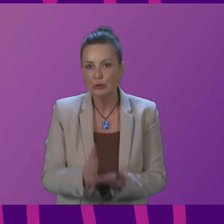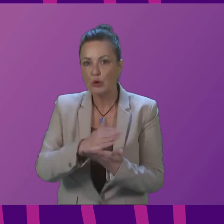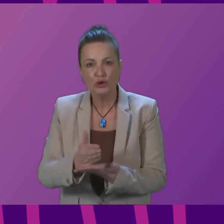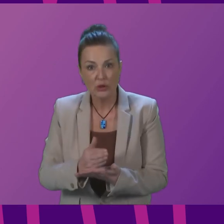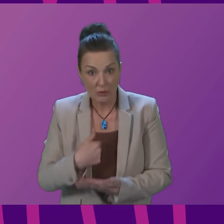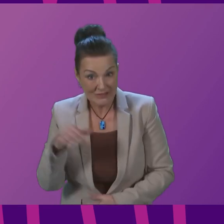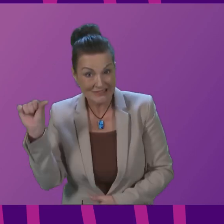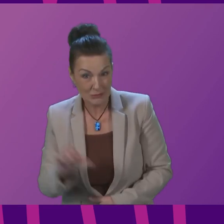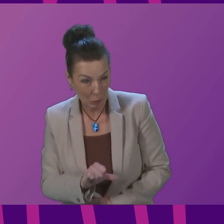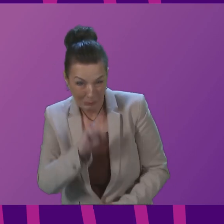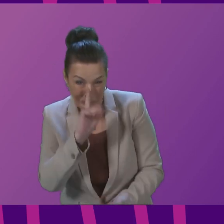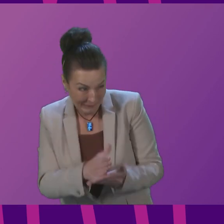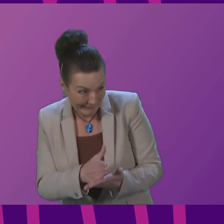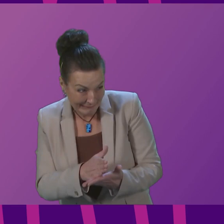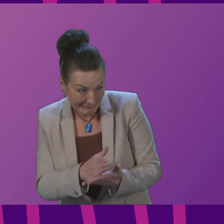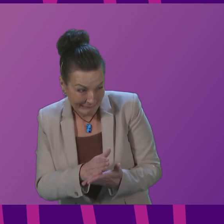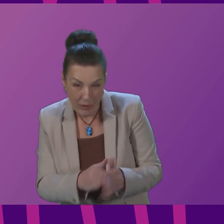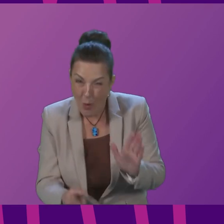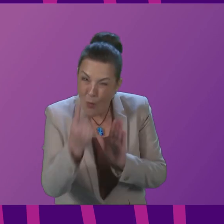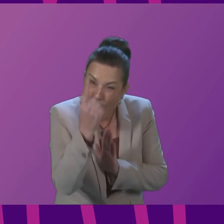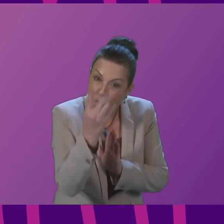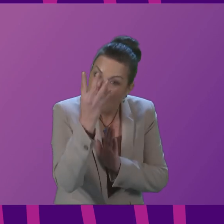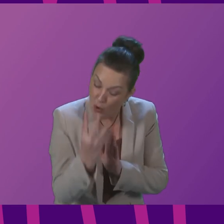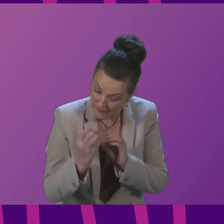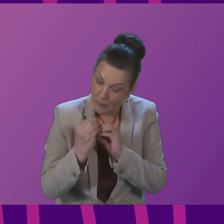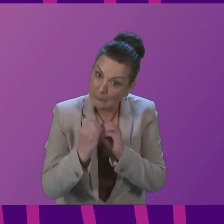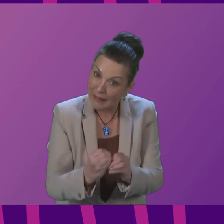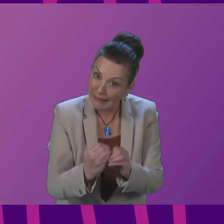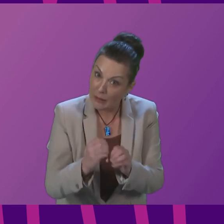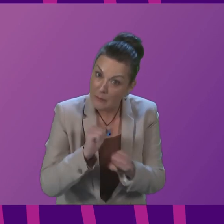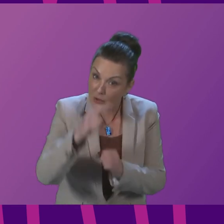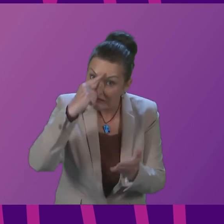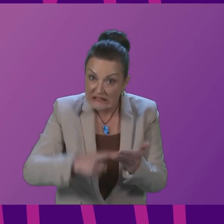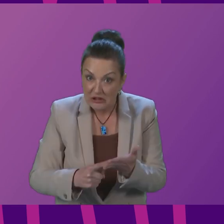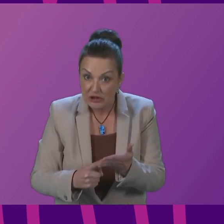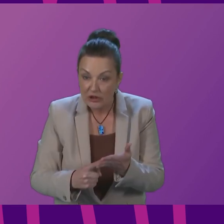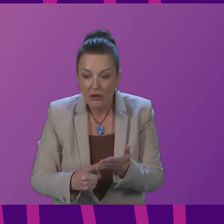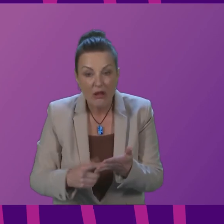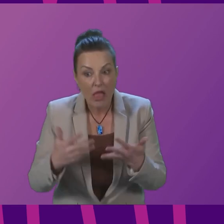We are supposed to believe that a quarter-of-a-billion-pound decision either was never written down, has